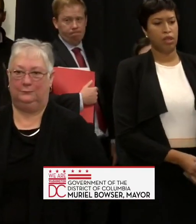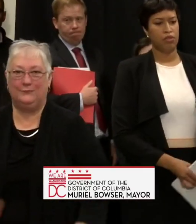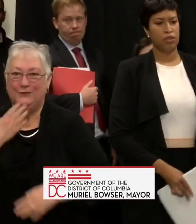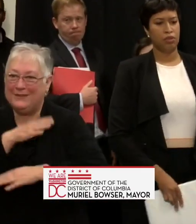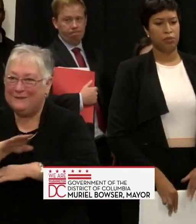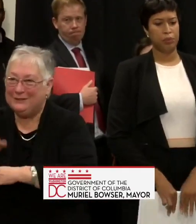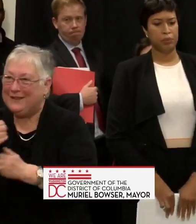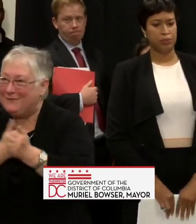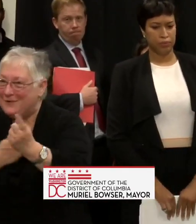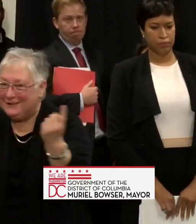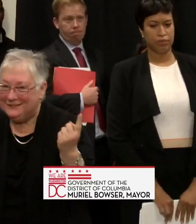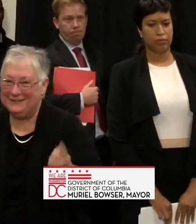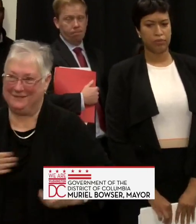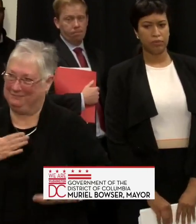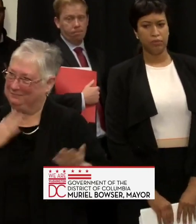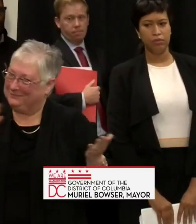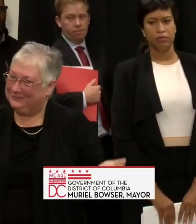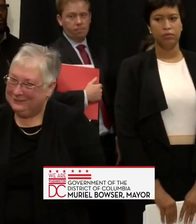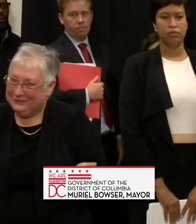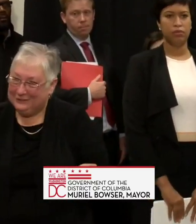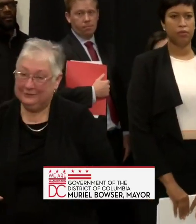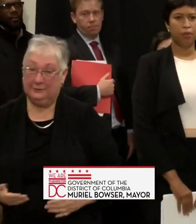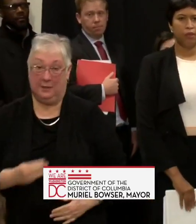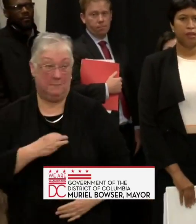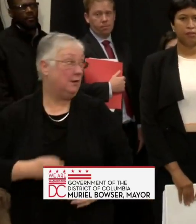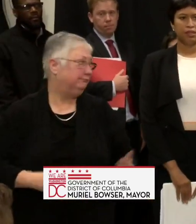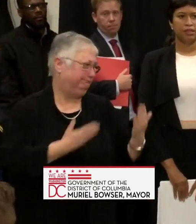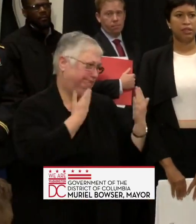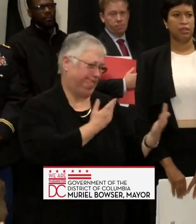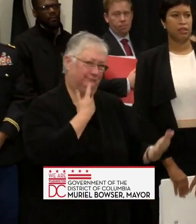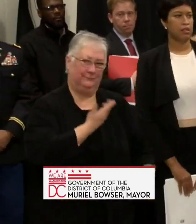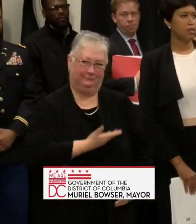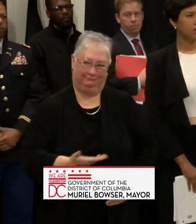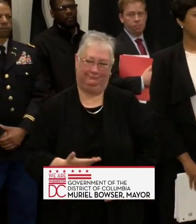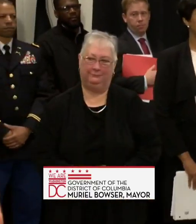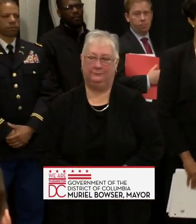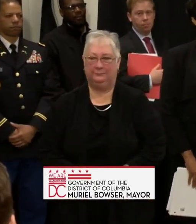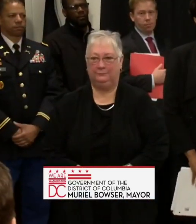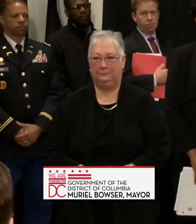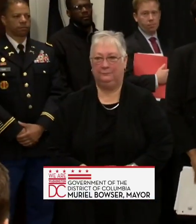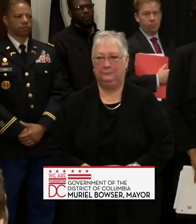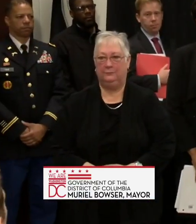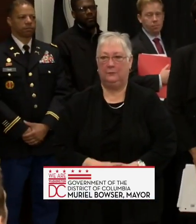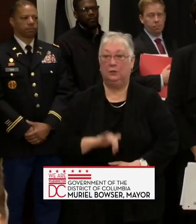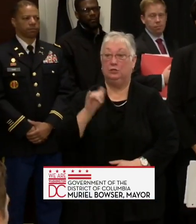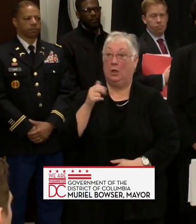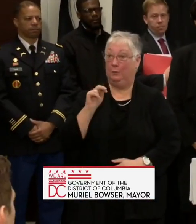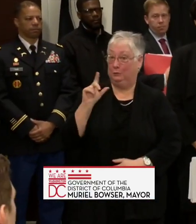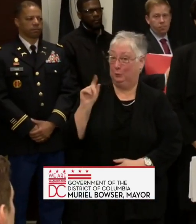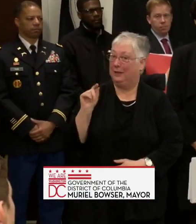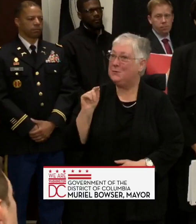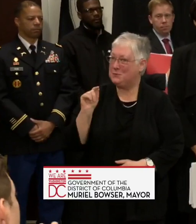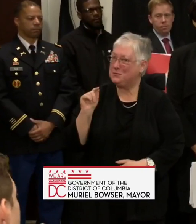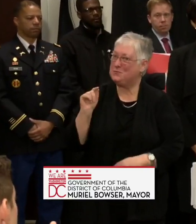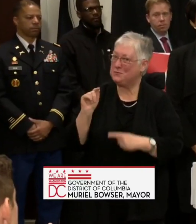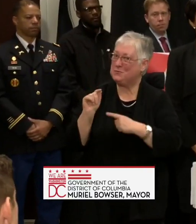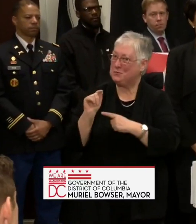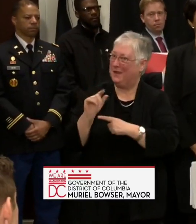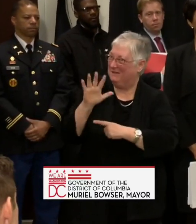I'M HAPPY TO BE HERE. MAYOR, THANK YOU FOR INVITING ME. I APPRECIATE IT. JANUARY 20TH WILL BE OUR 58TH PRESIDENTIAL INAUGURATION.